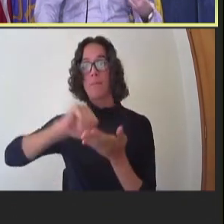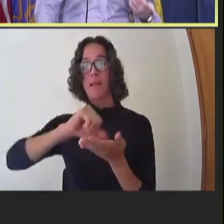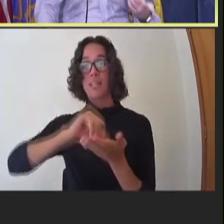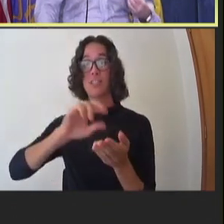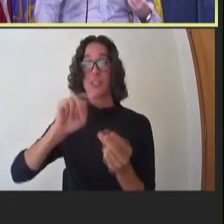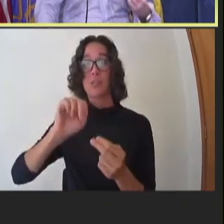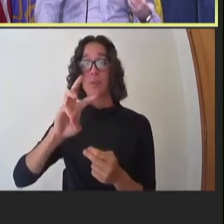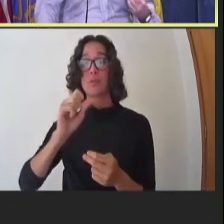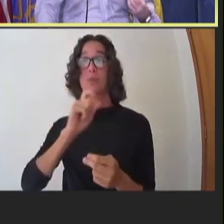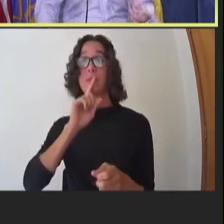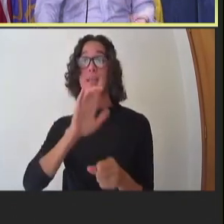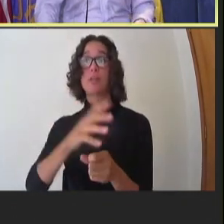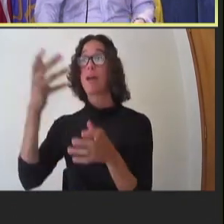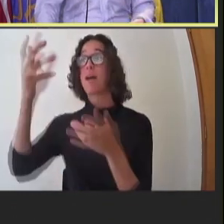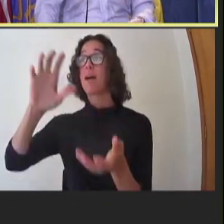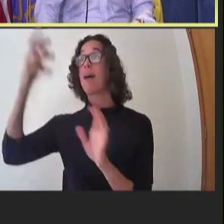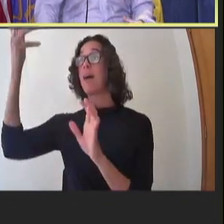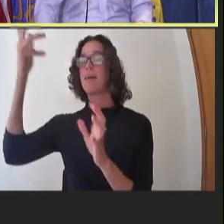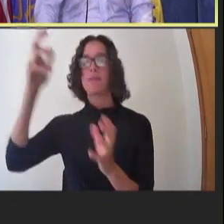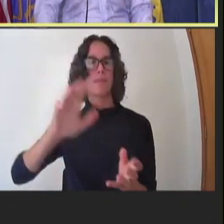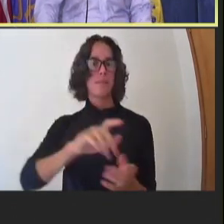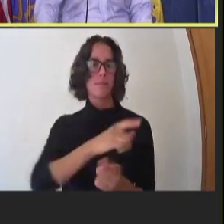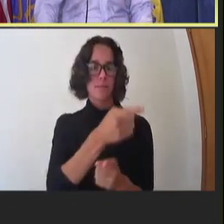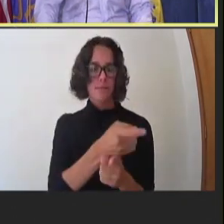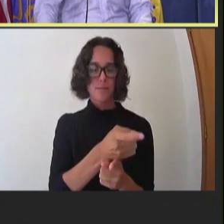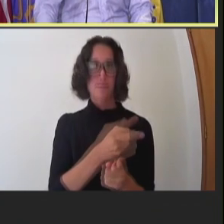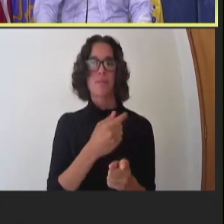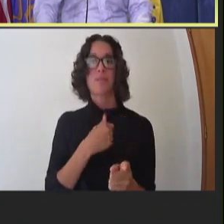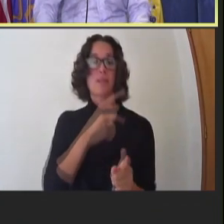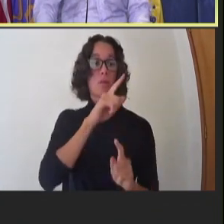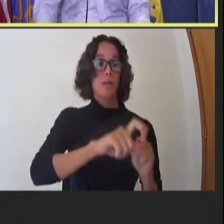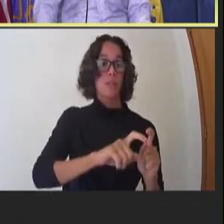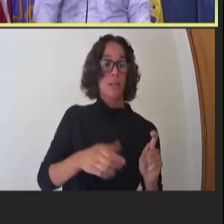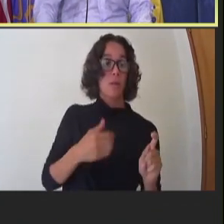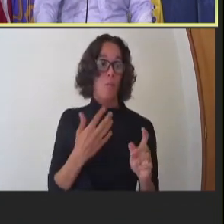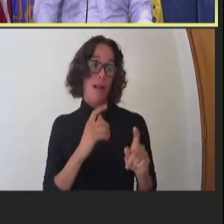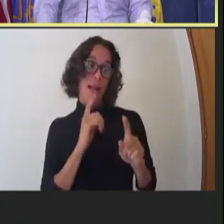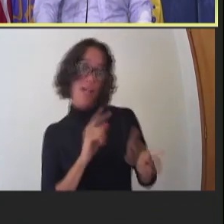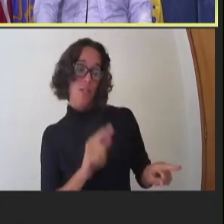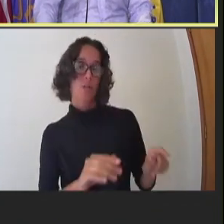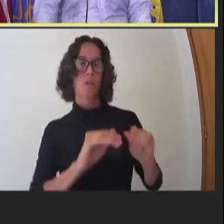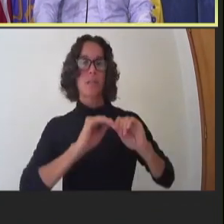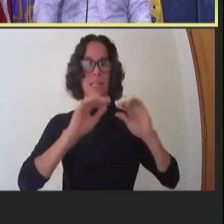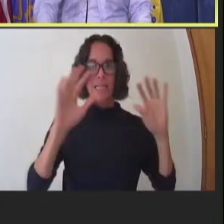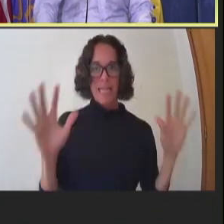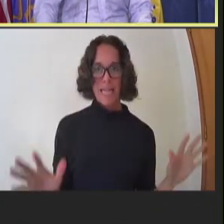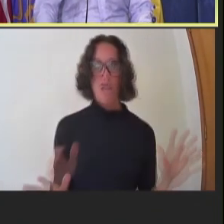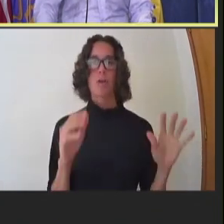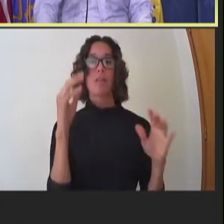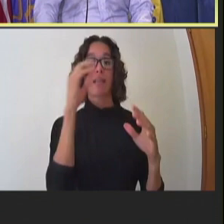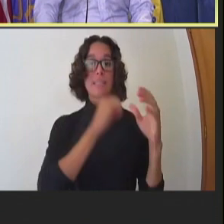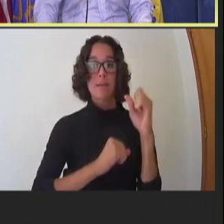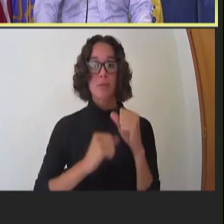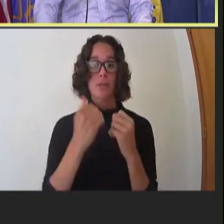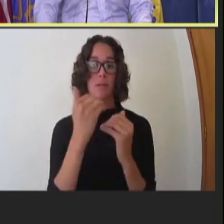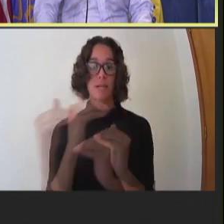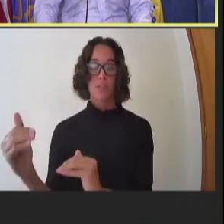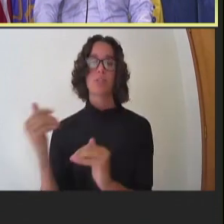models are appropriately contextualized, that the questions they were intended to answer are clear, that the assumptions and limitations of the models are clear as well. And so, that people